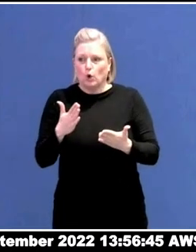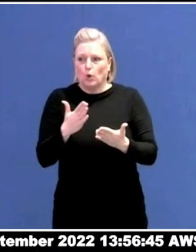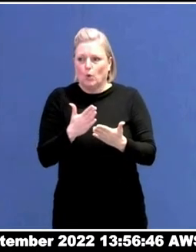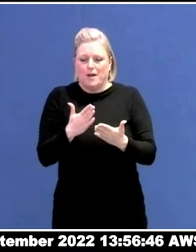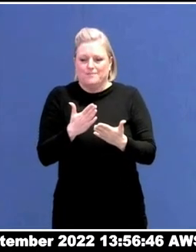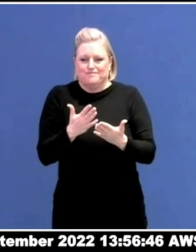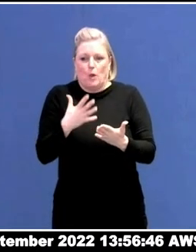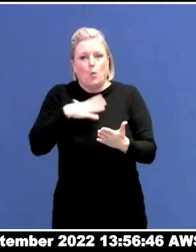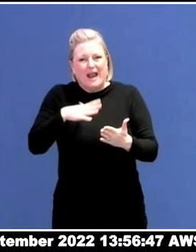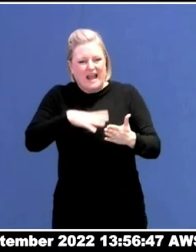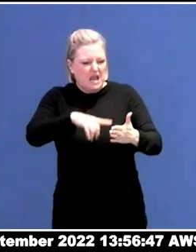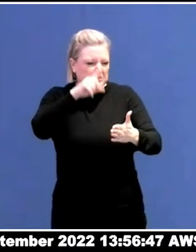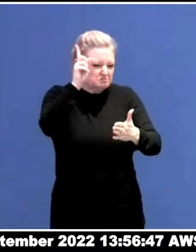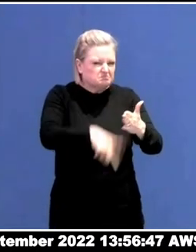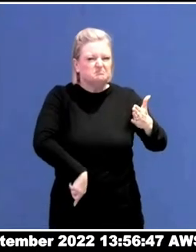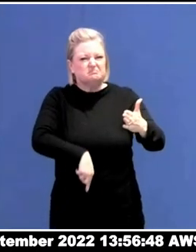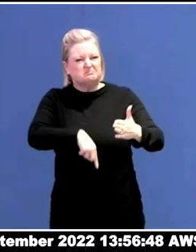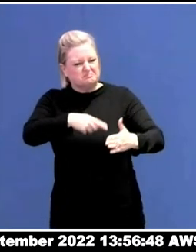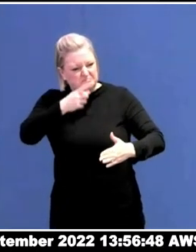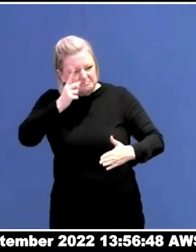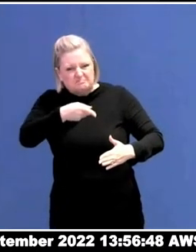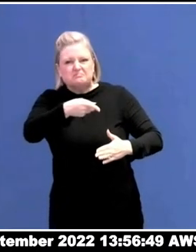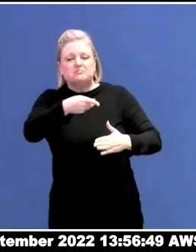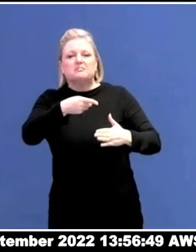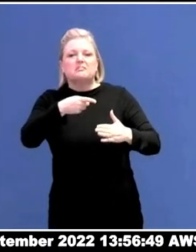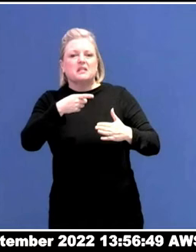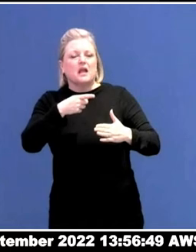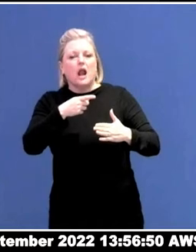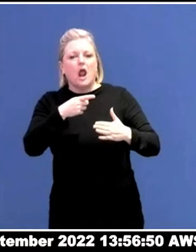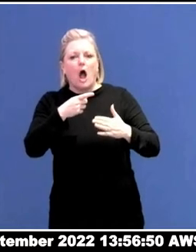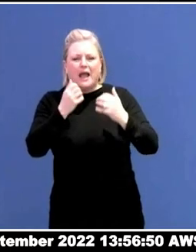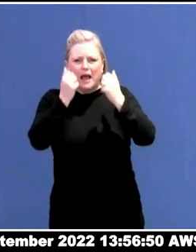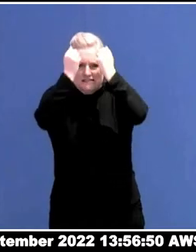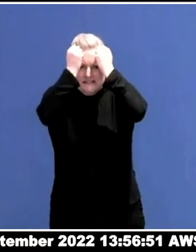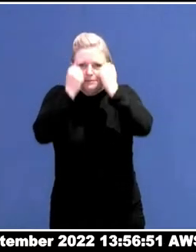prisoners and inmates who complain. Spit hoods must be banned; strip searches outlawed.